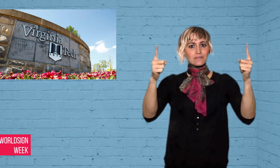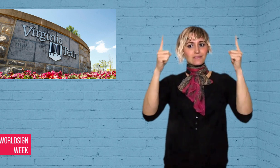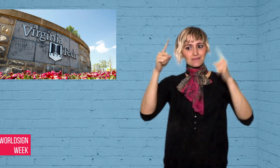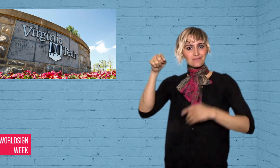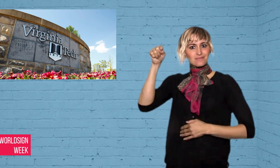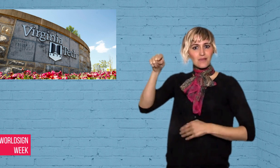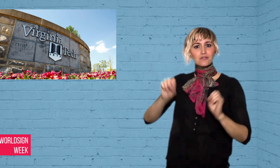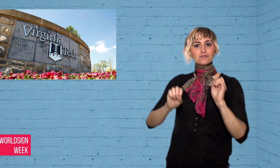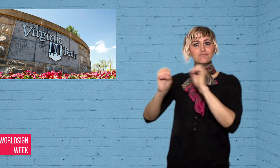campus.